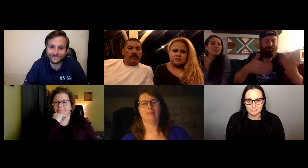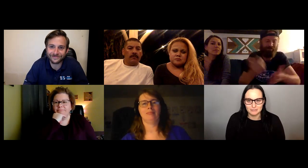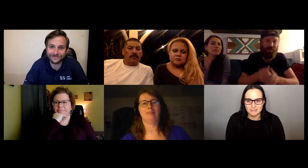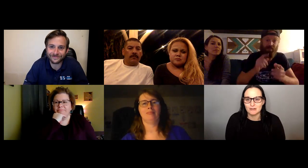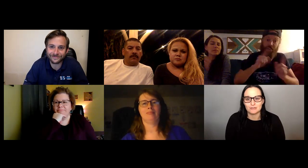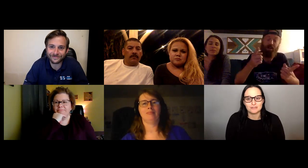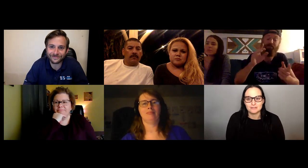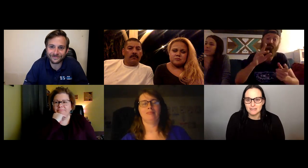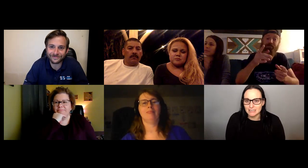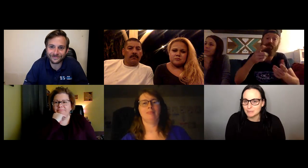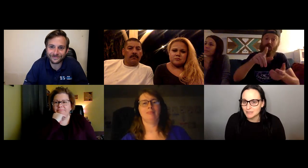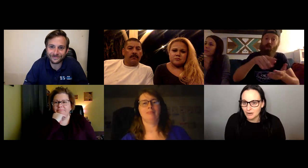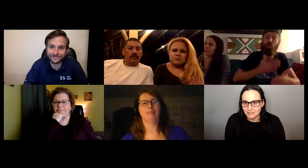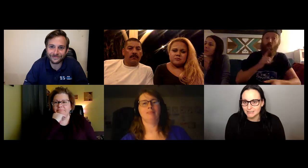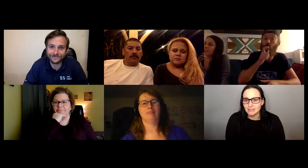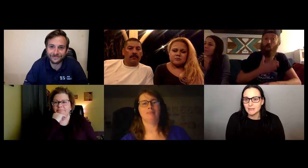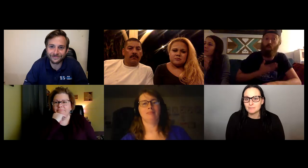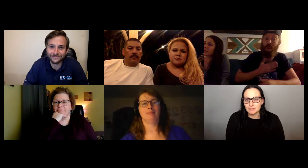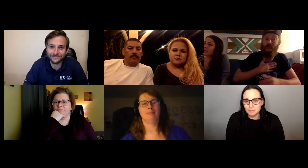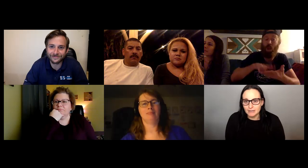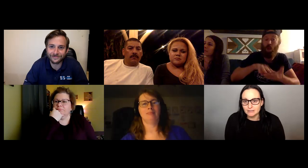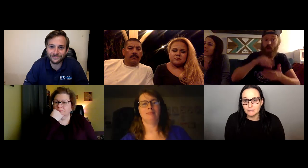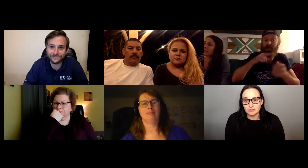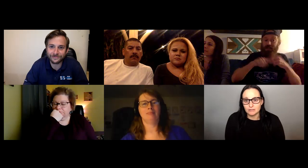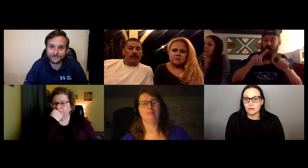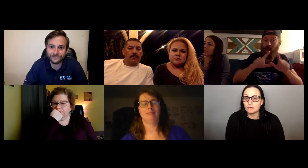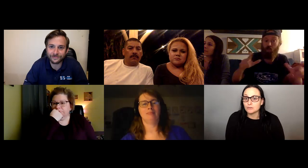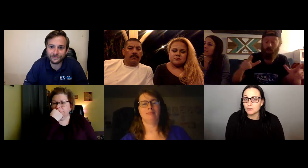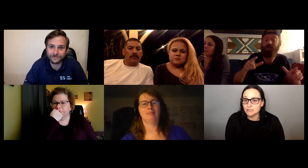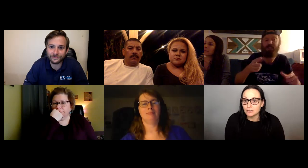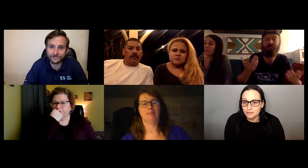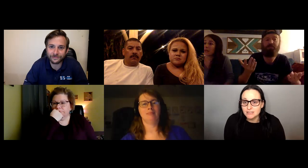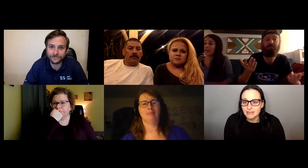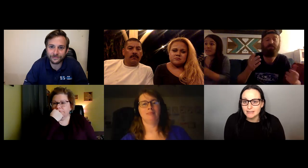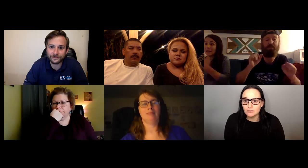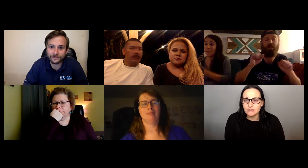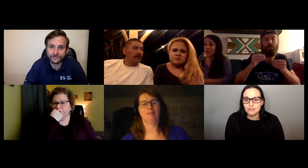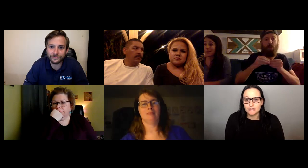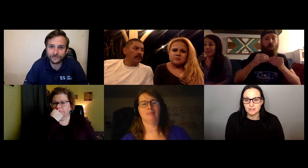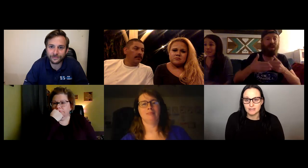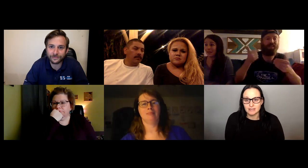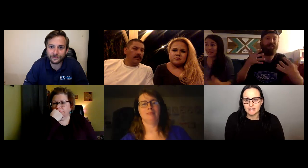please don't keep it going but you know who's willing to learn sign